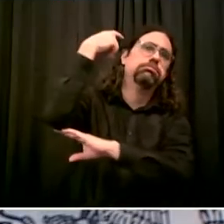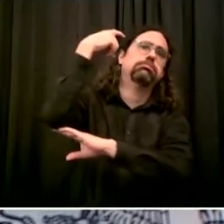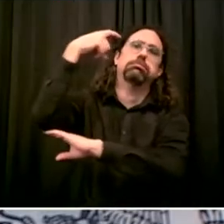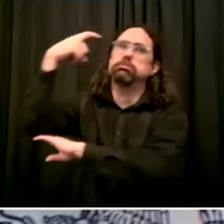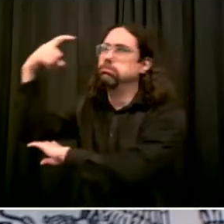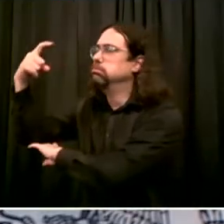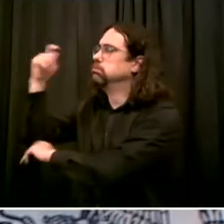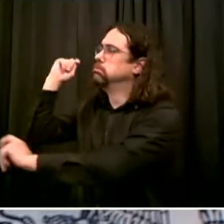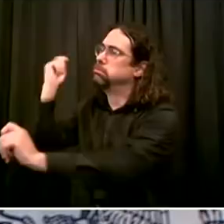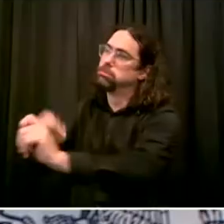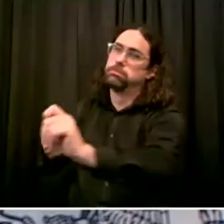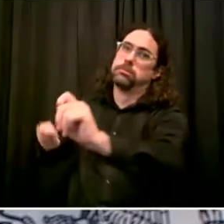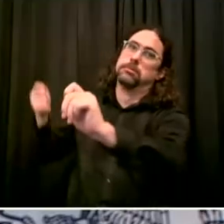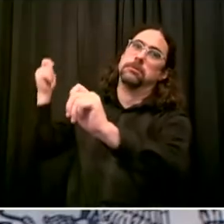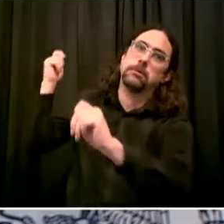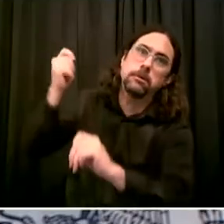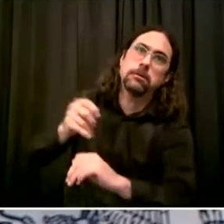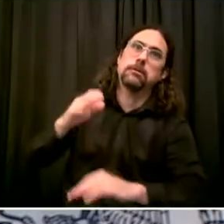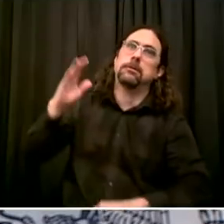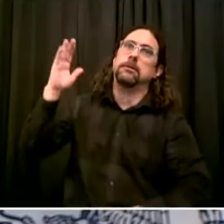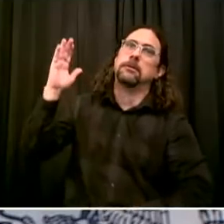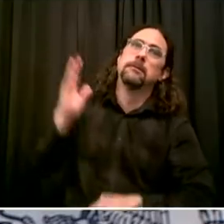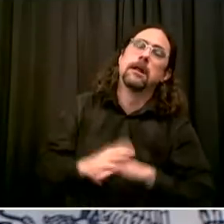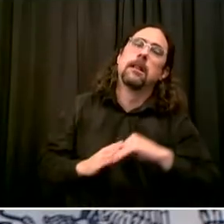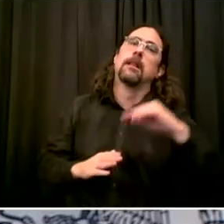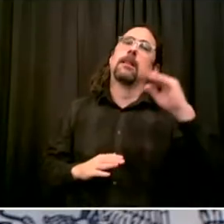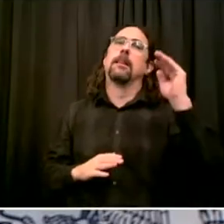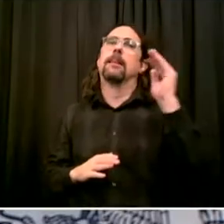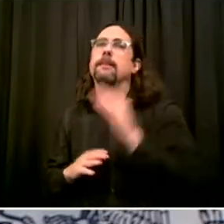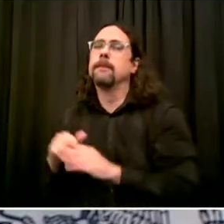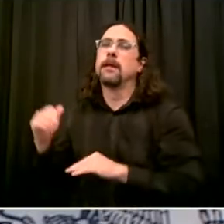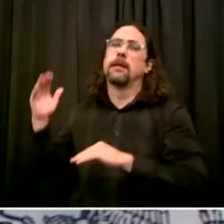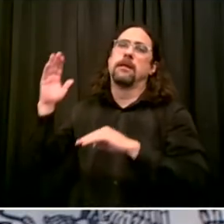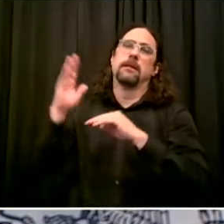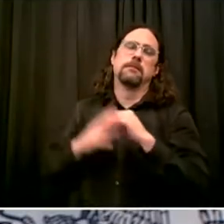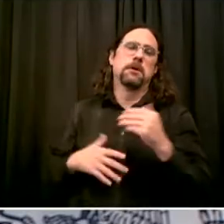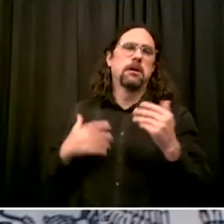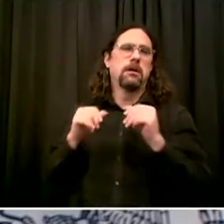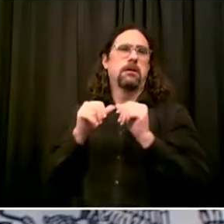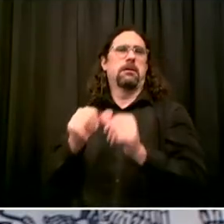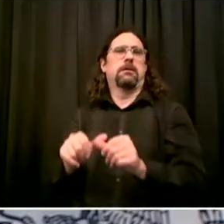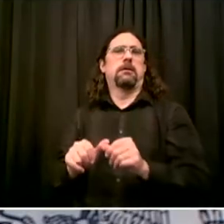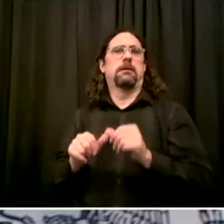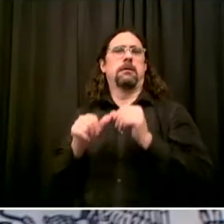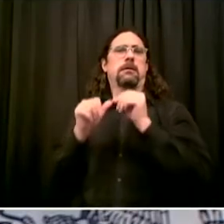PEOPLE ARE MOVING, WHAT ARE YOU THINKING ABOUT THE GLOBAL WARMING IN THE